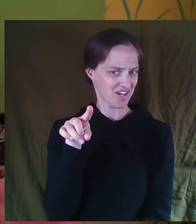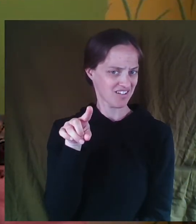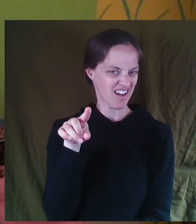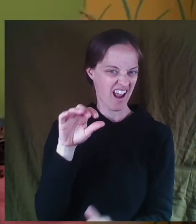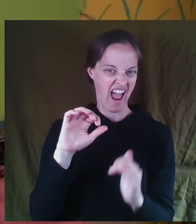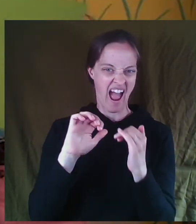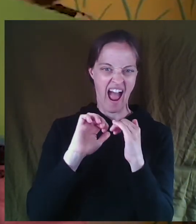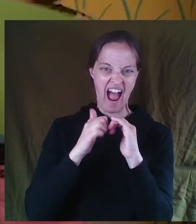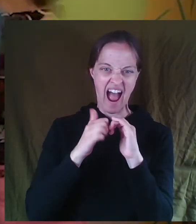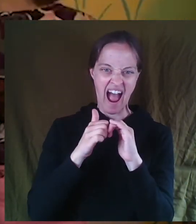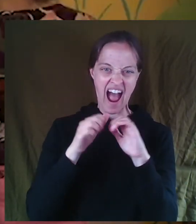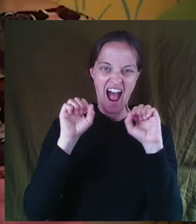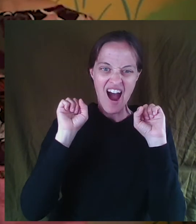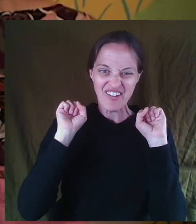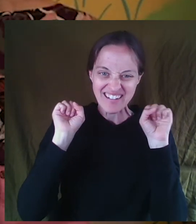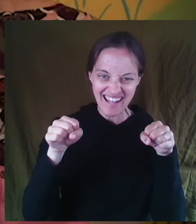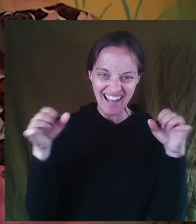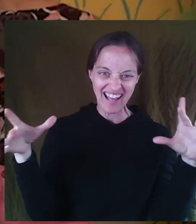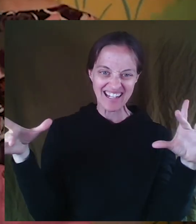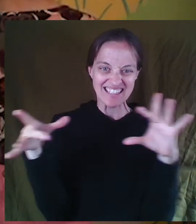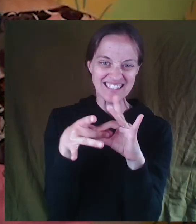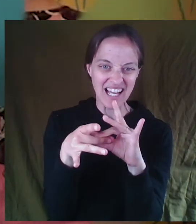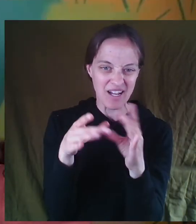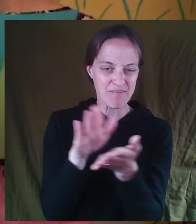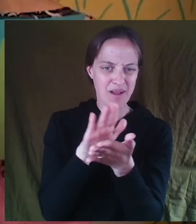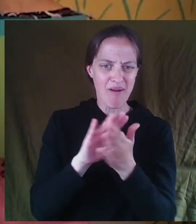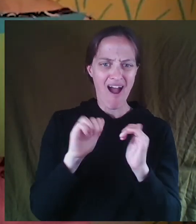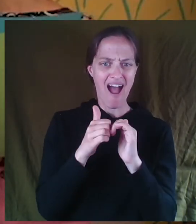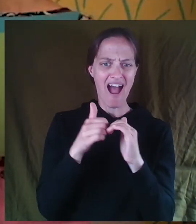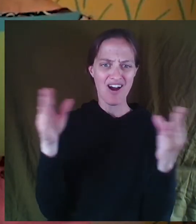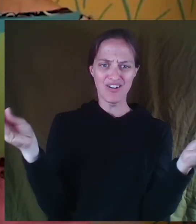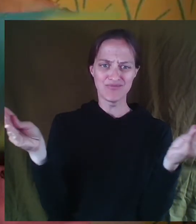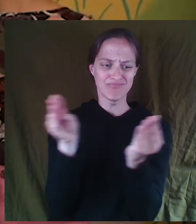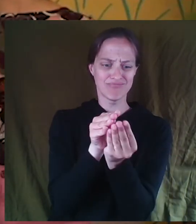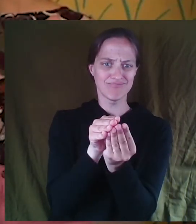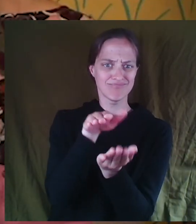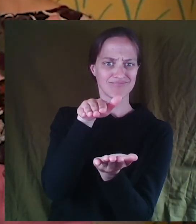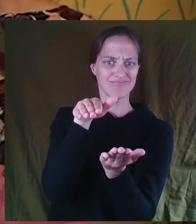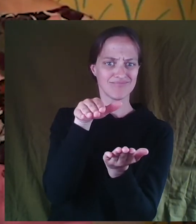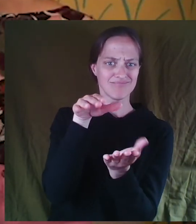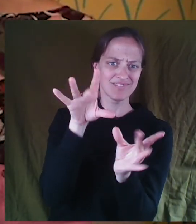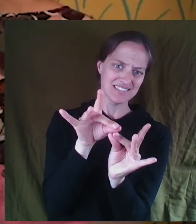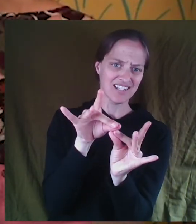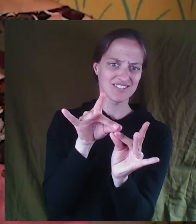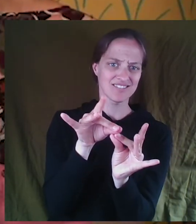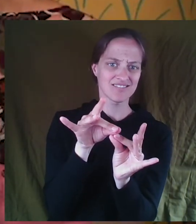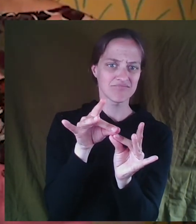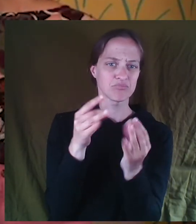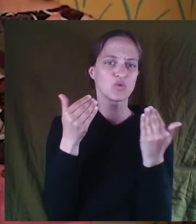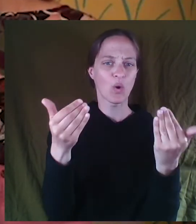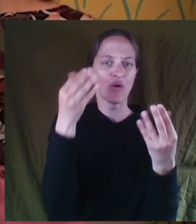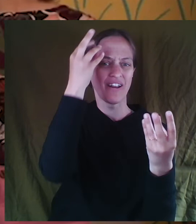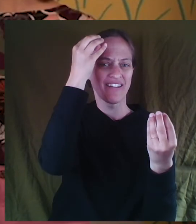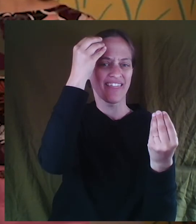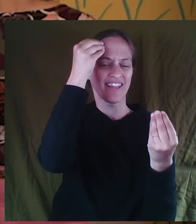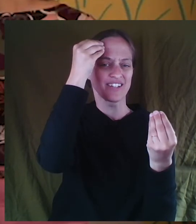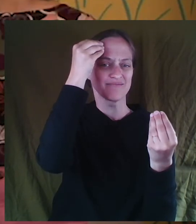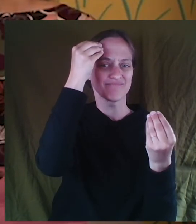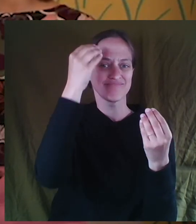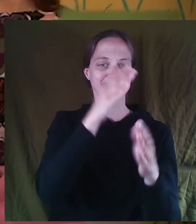My question for you is how can we attach these papers? Take a moment to think.